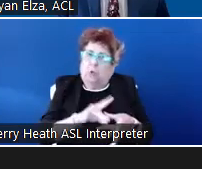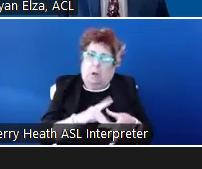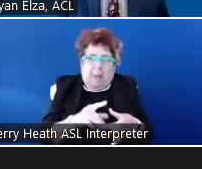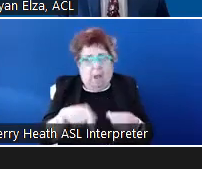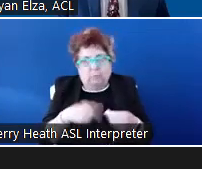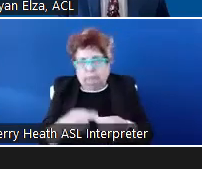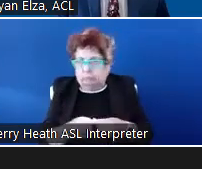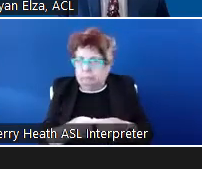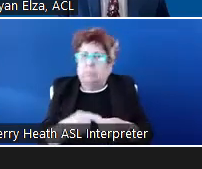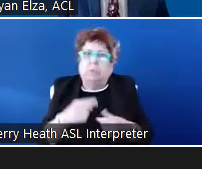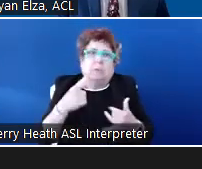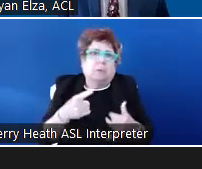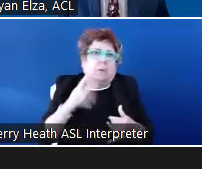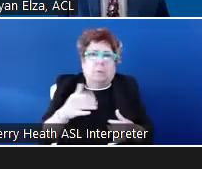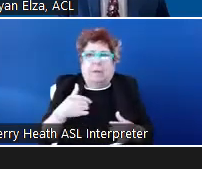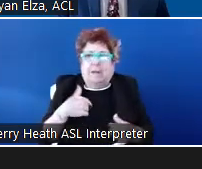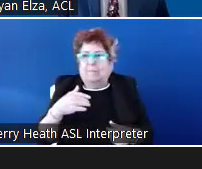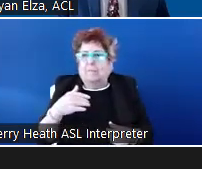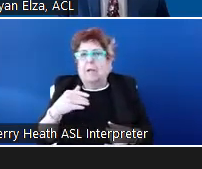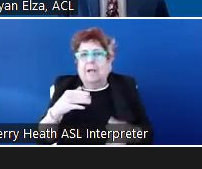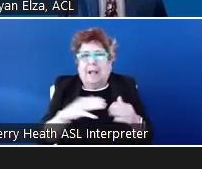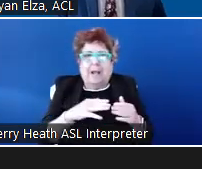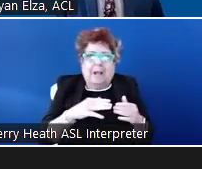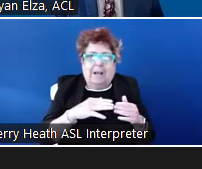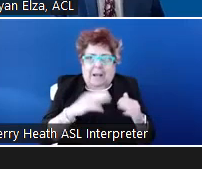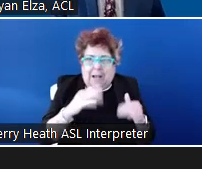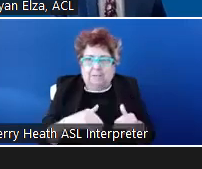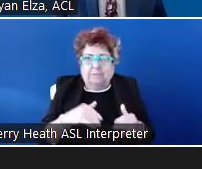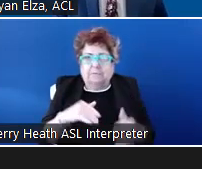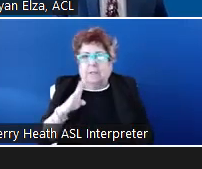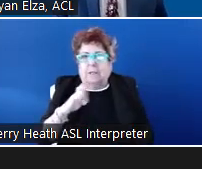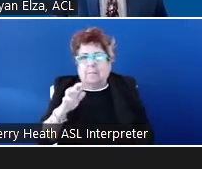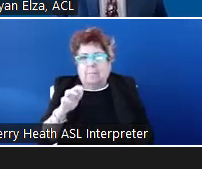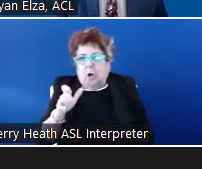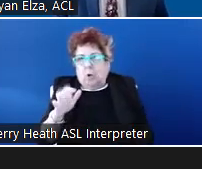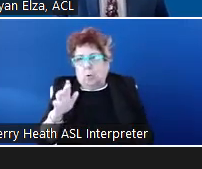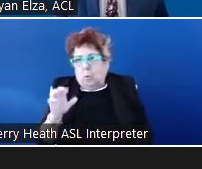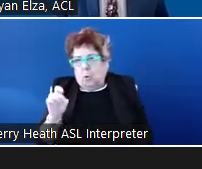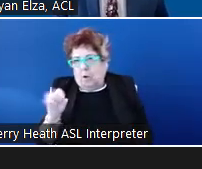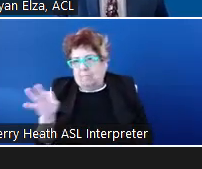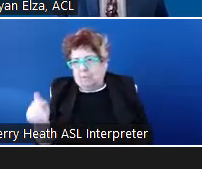we will hear from Alison Barkoff from ACL, Doctor Richard Cho from HUD, and Doctor Jessica Lee from CMS, who will